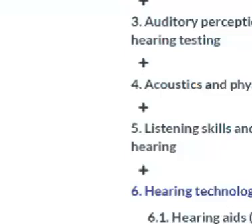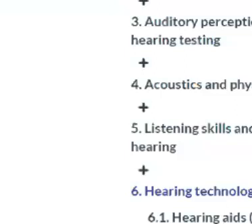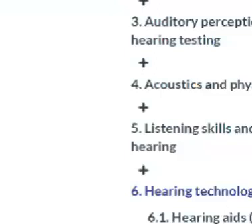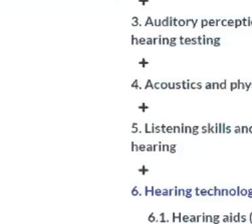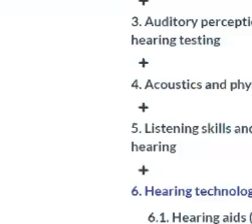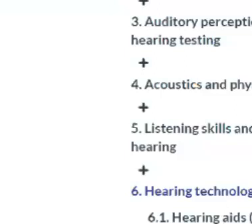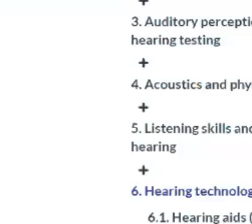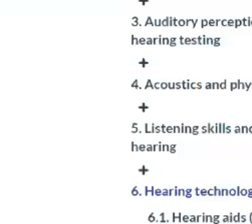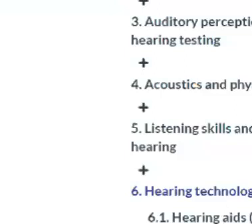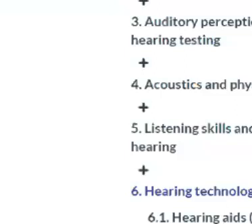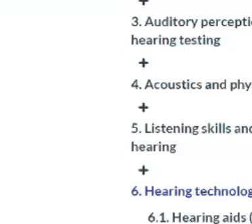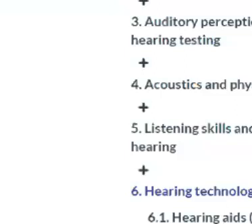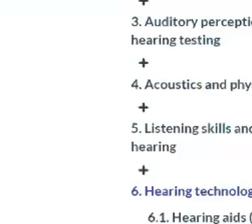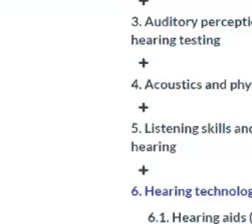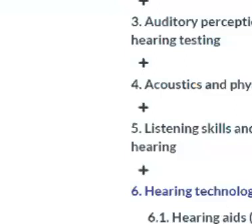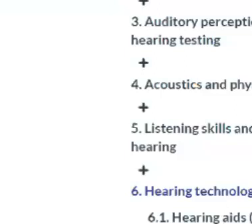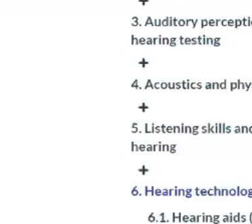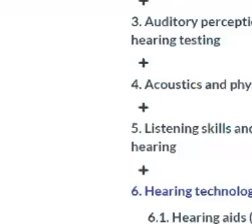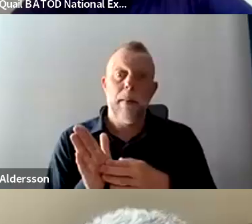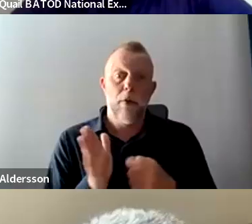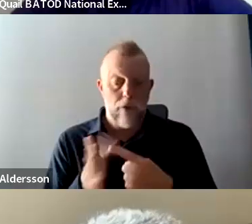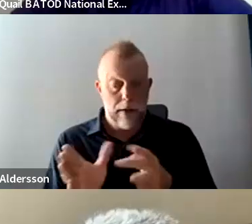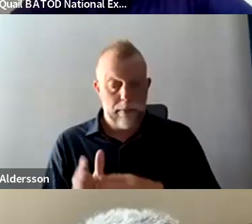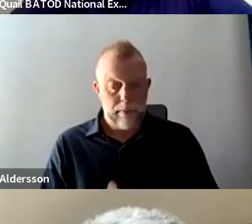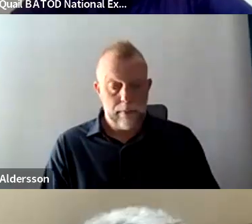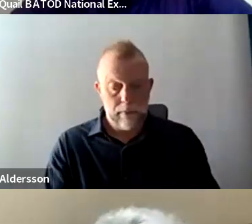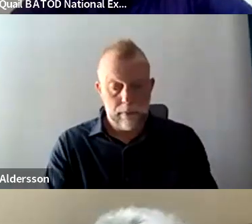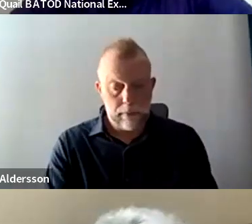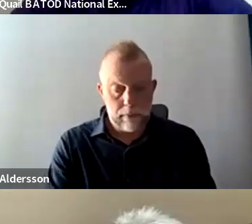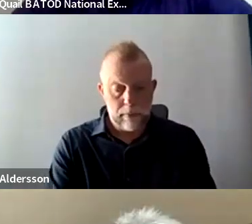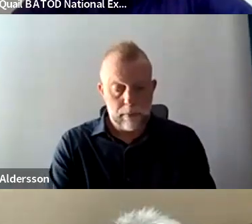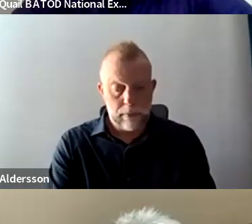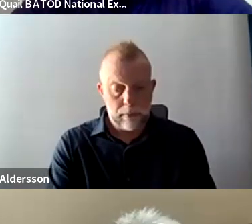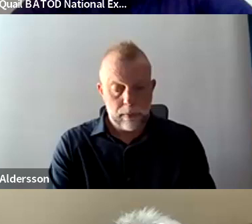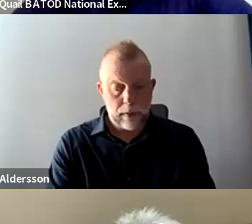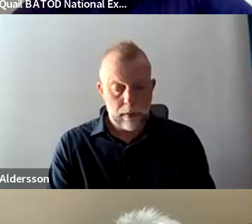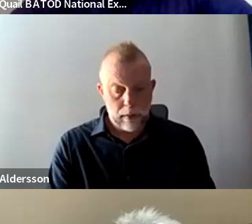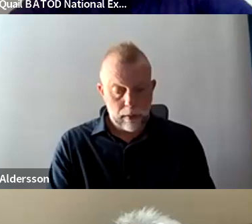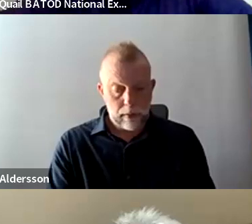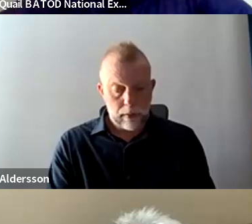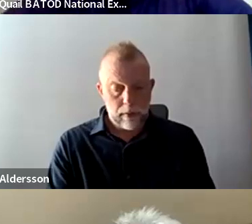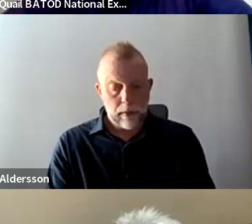I'll pass back to Imran. Thank you so much. That was brilliant. Thank you, Susan. If all the presenters,